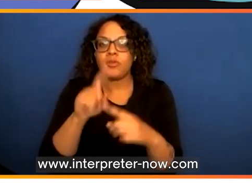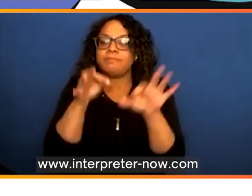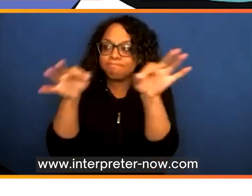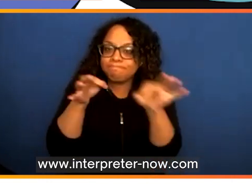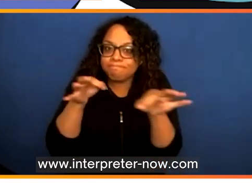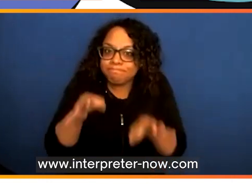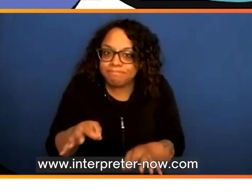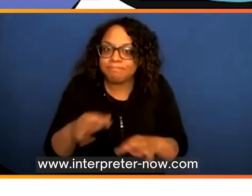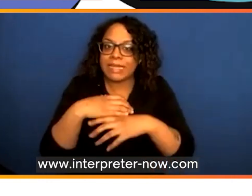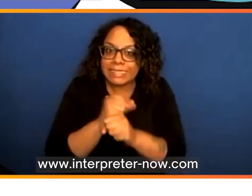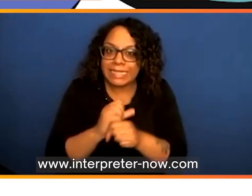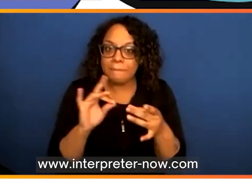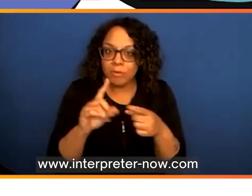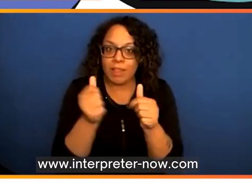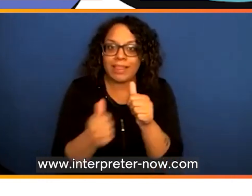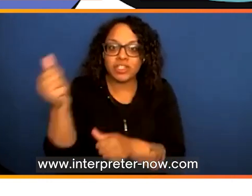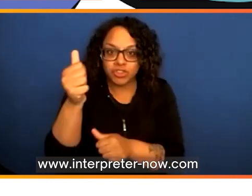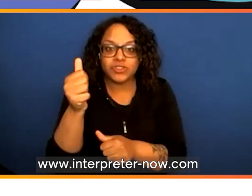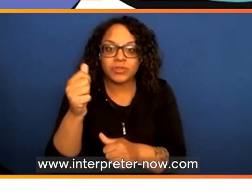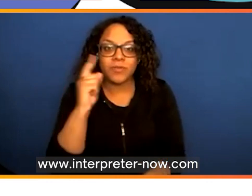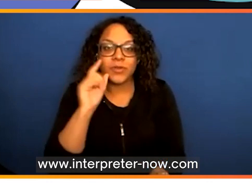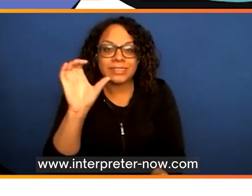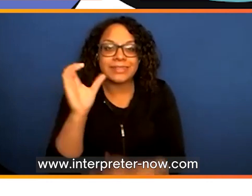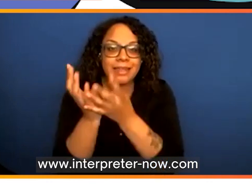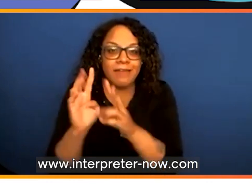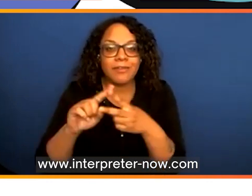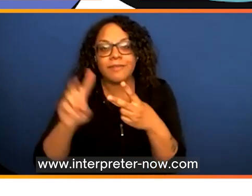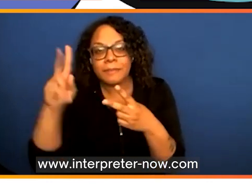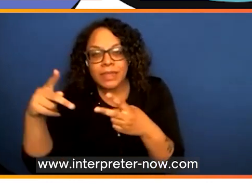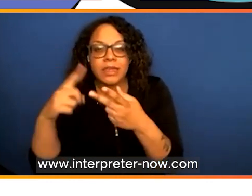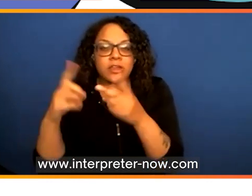I'm a big believer in starting with that why. Why? Because of all these things, I'm not